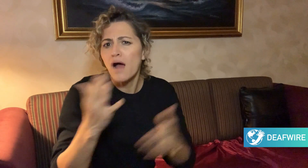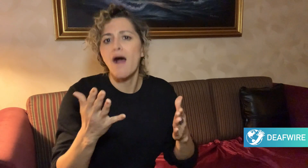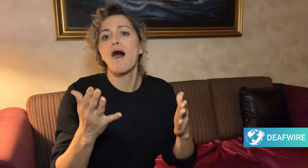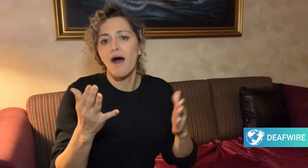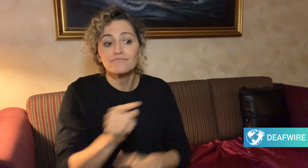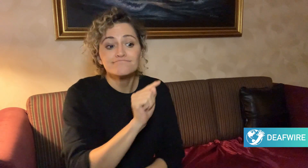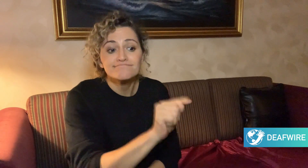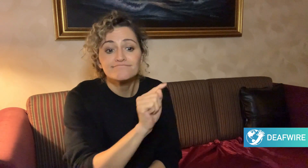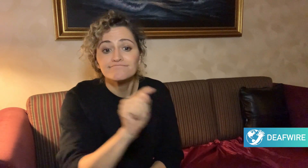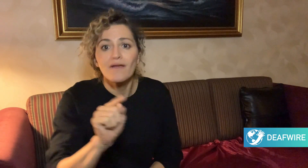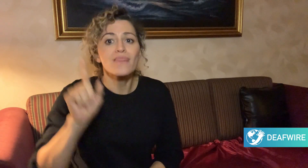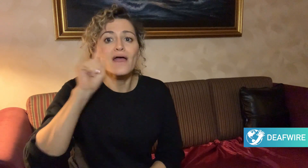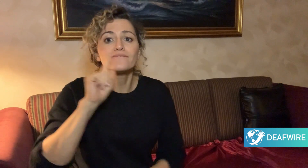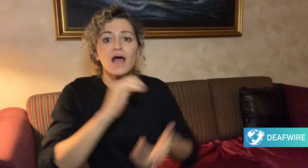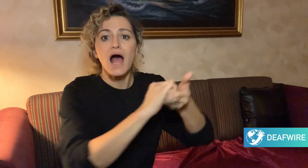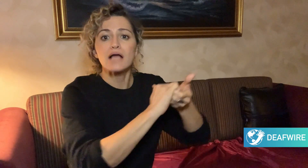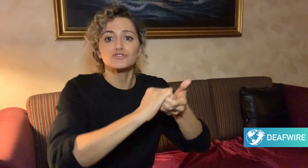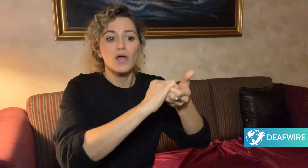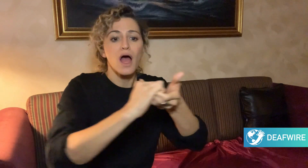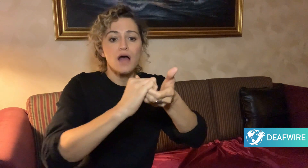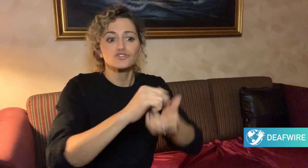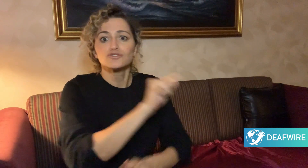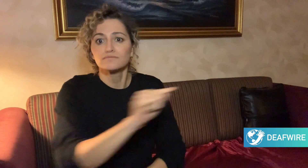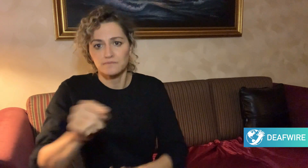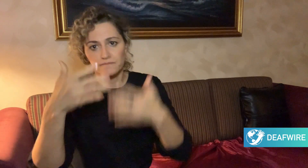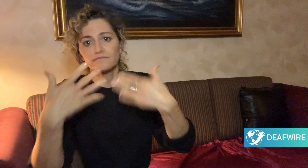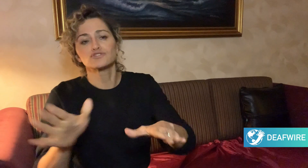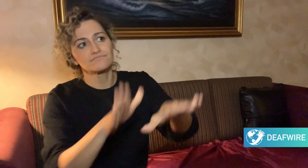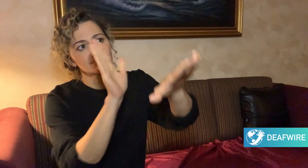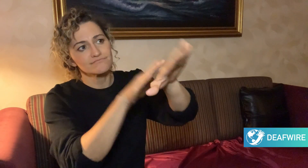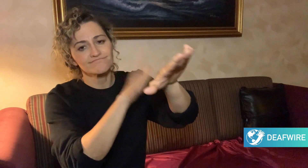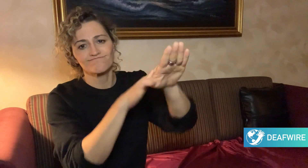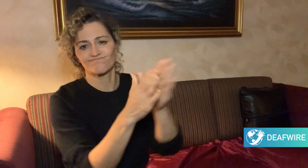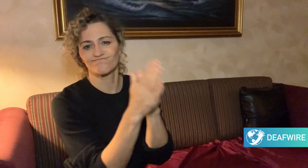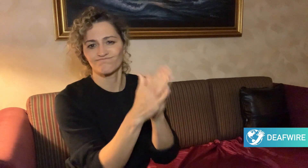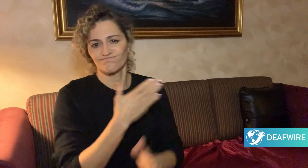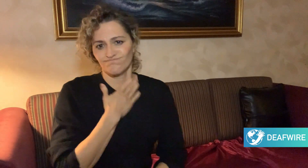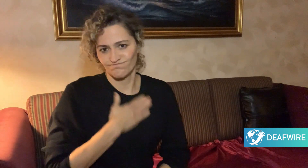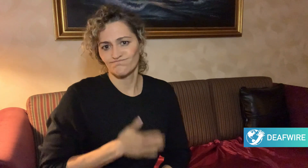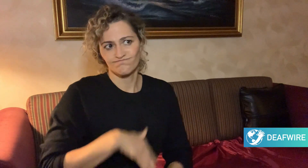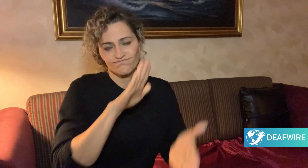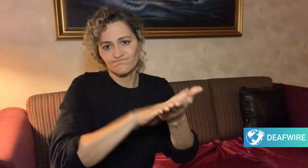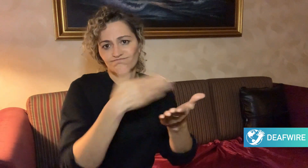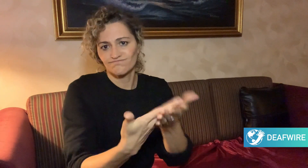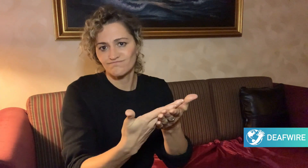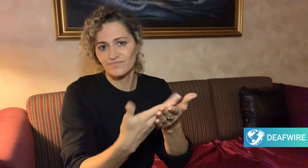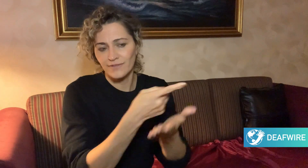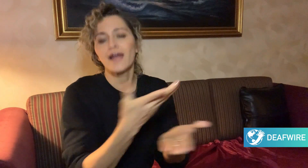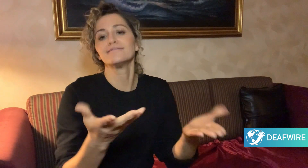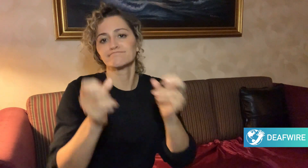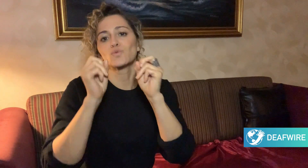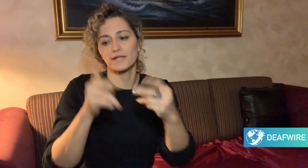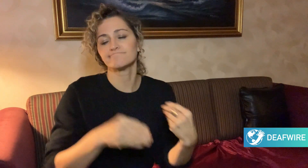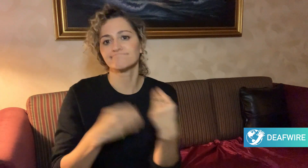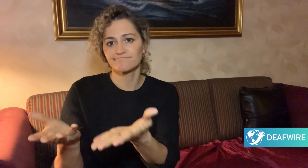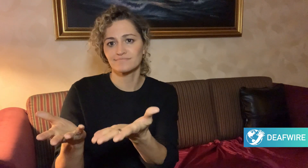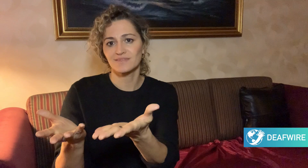received requests from Deaf associations.